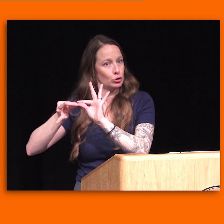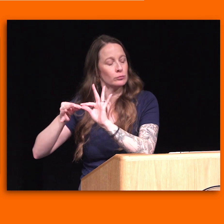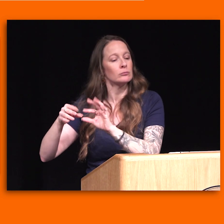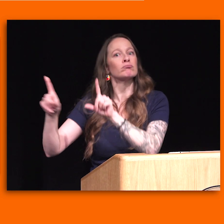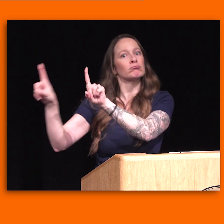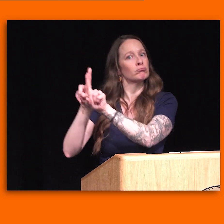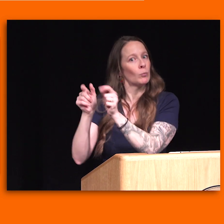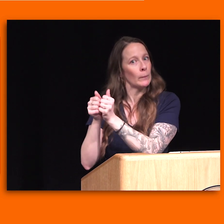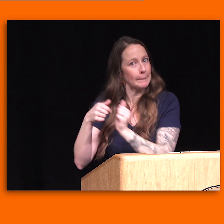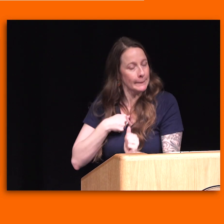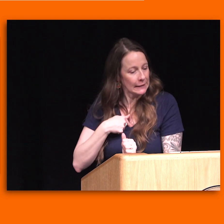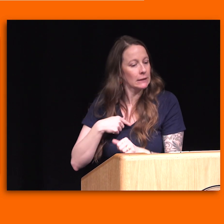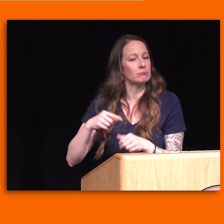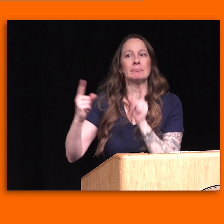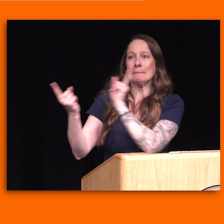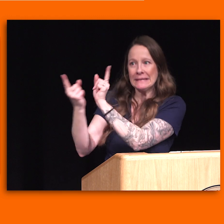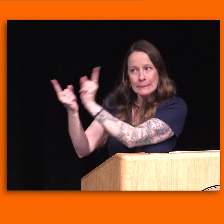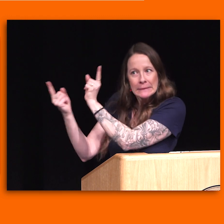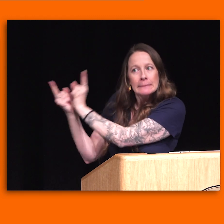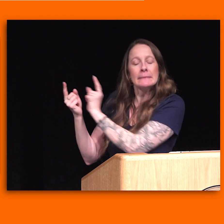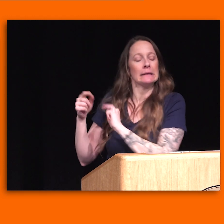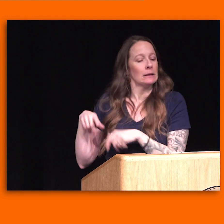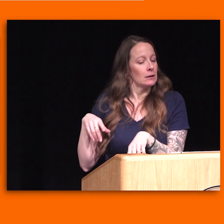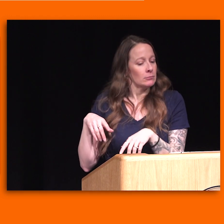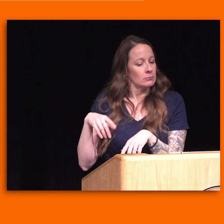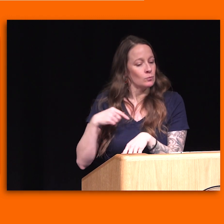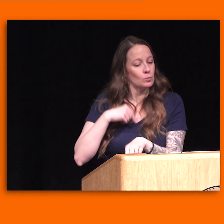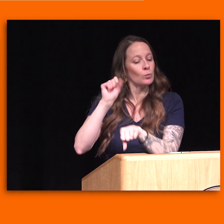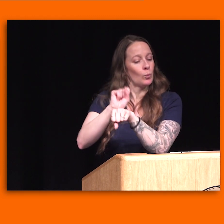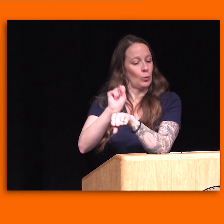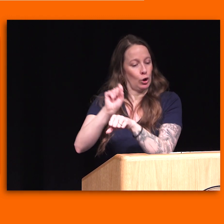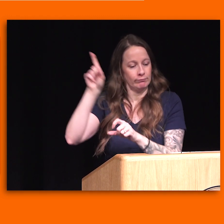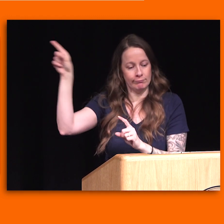and I had University of Rochester interpreters working with me during those experience.